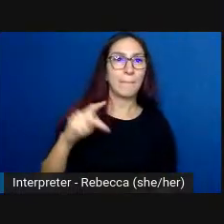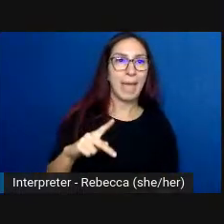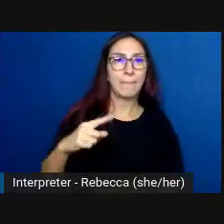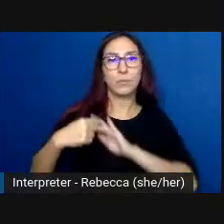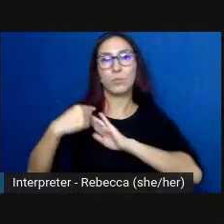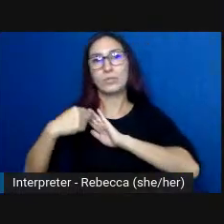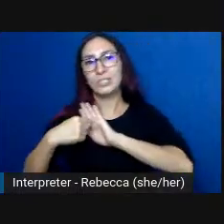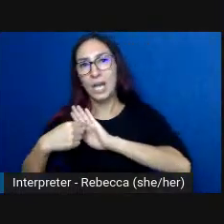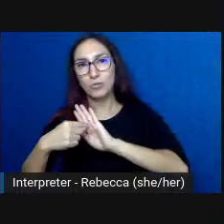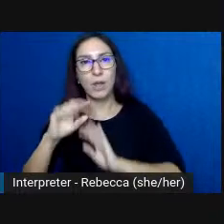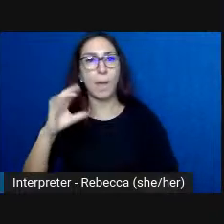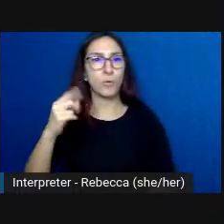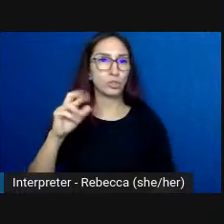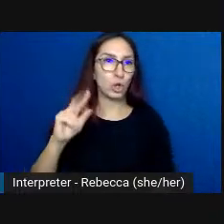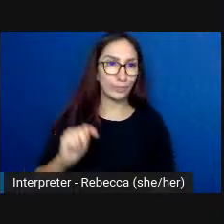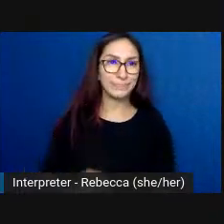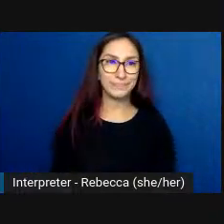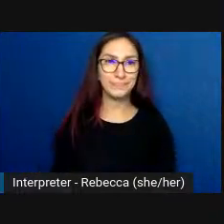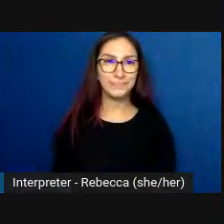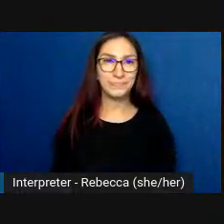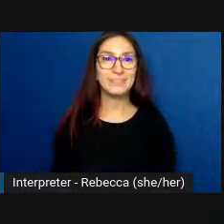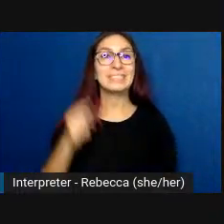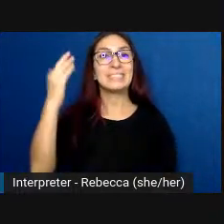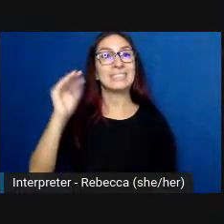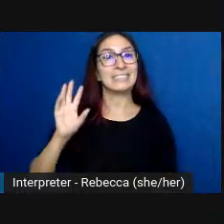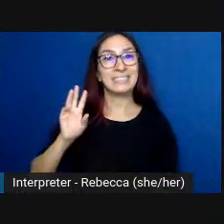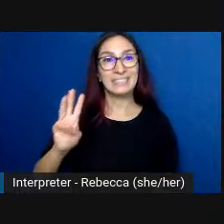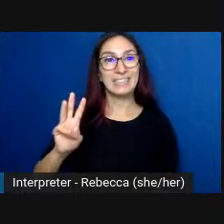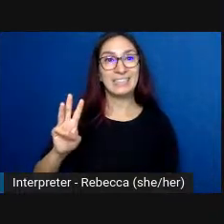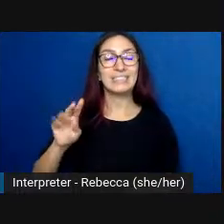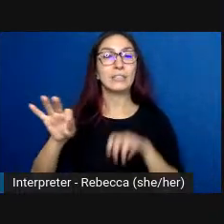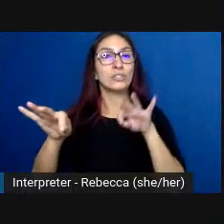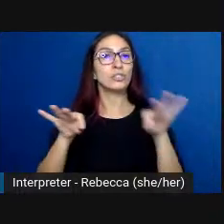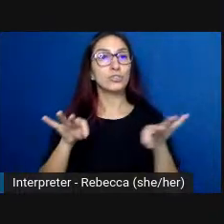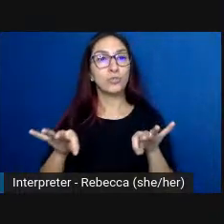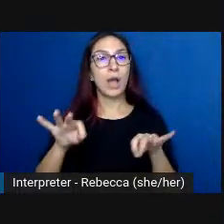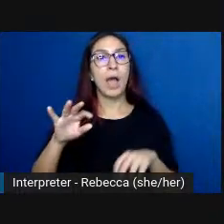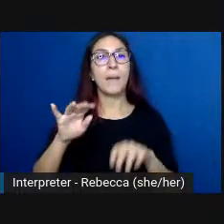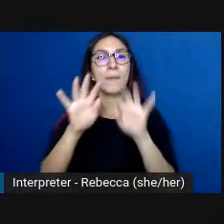You can even include a link where visitors can go for more information on that map or diagram or chart